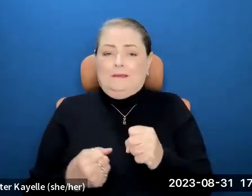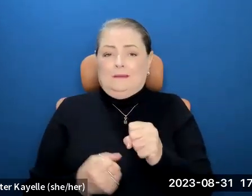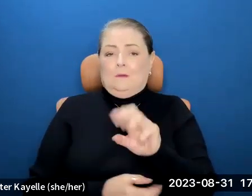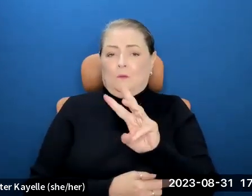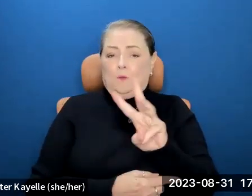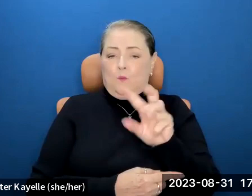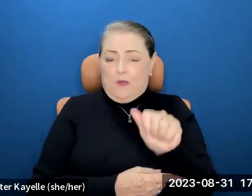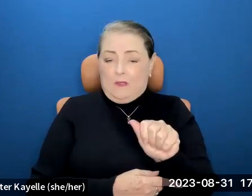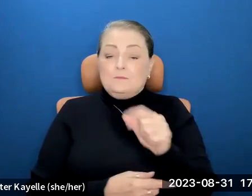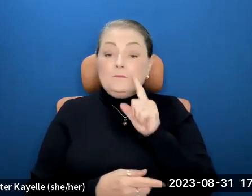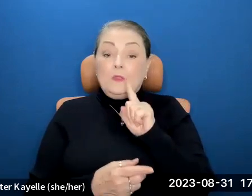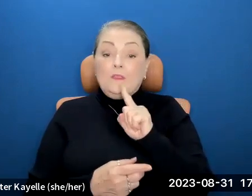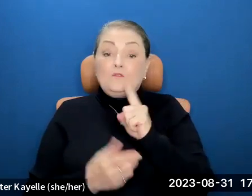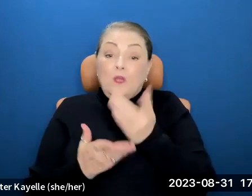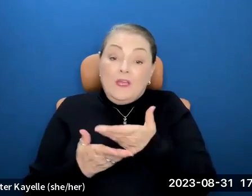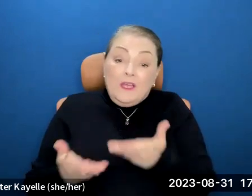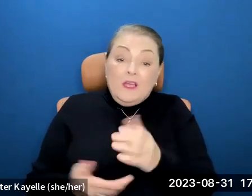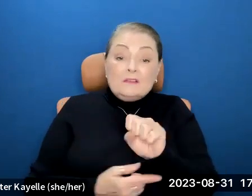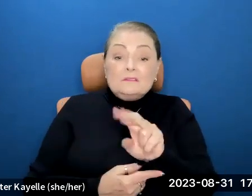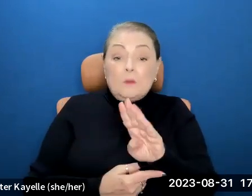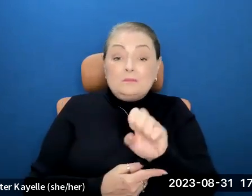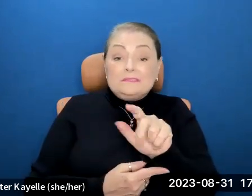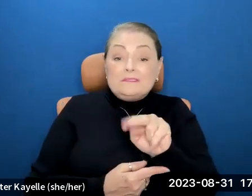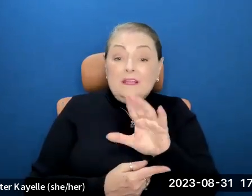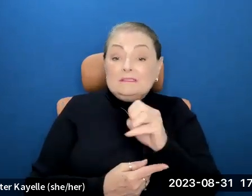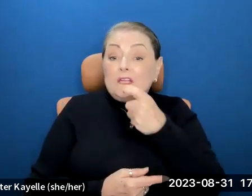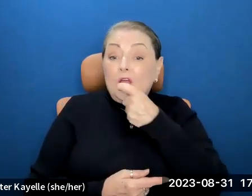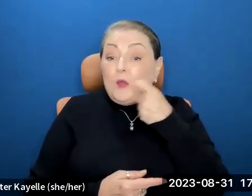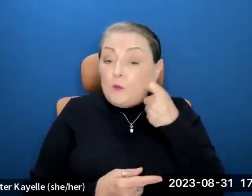for substance use disorder professionals we are working to update materials and provide